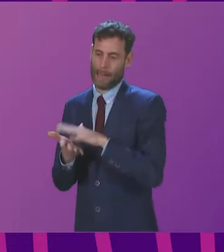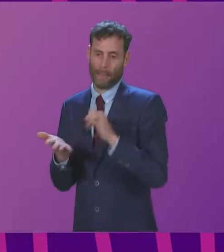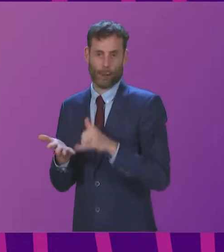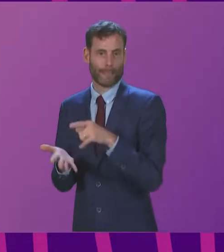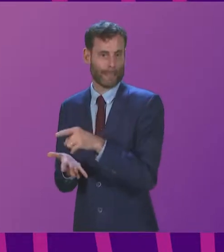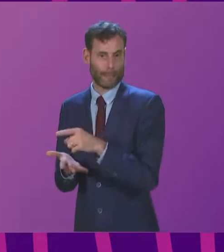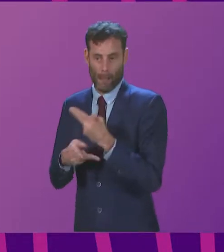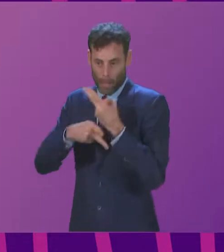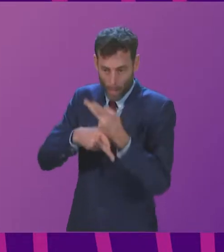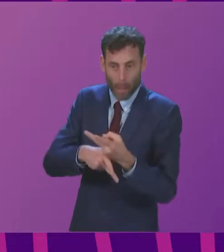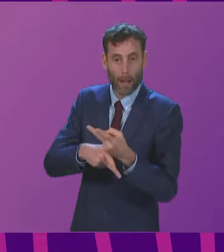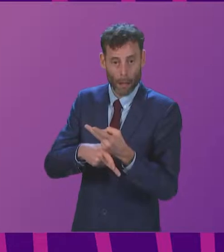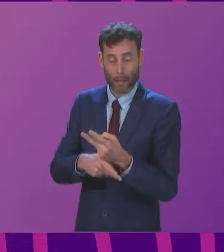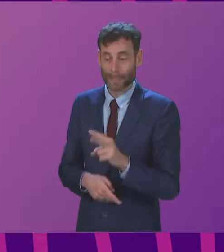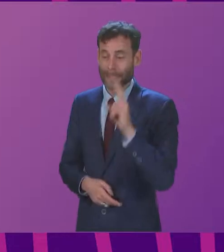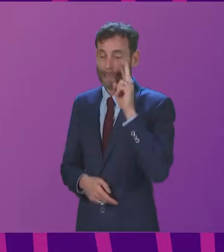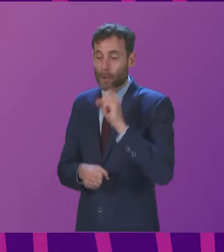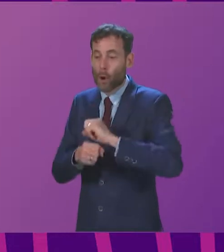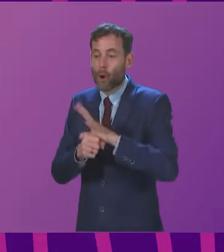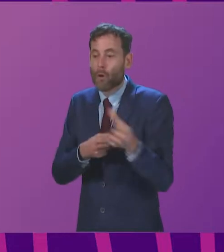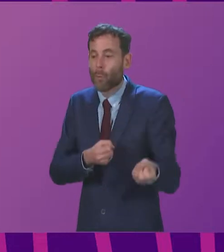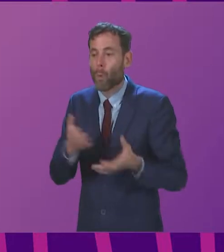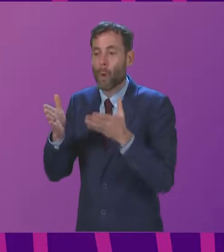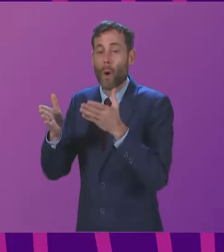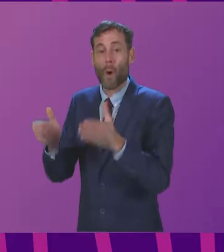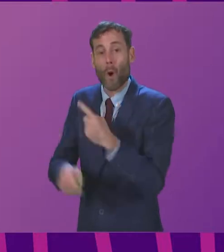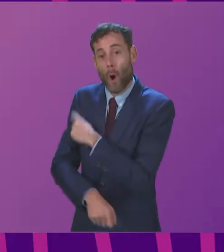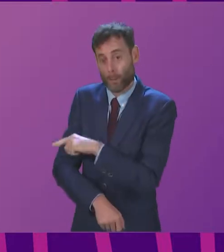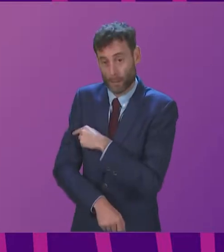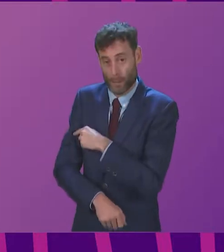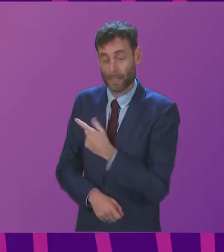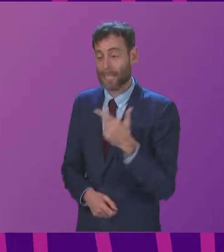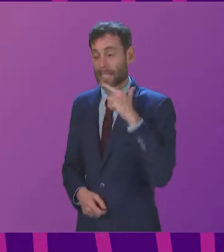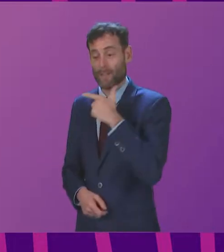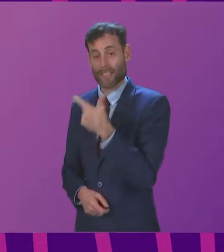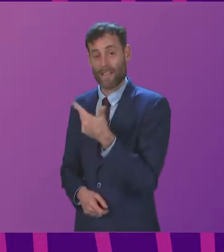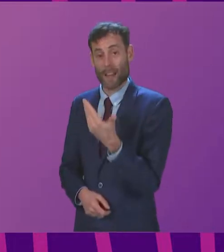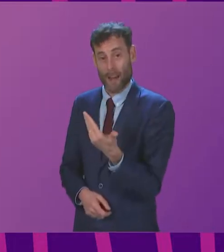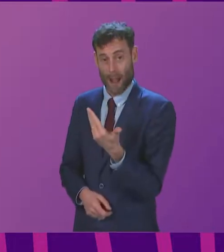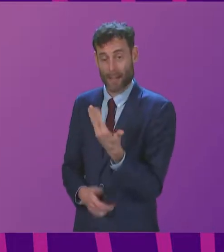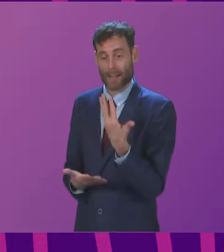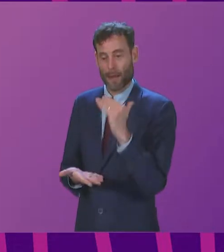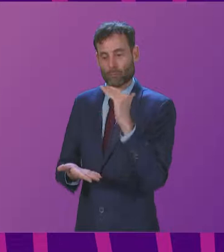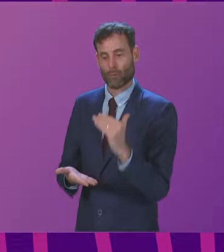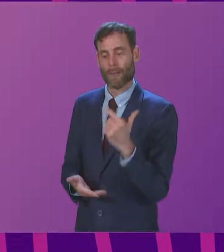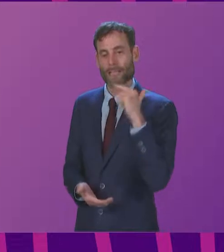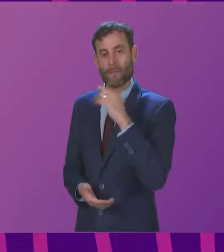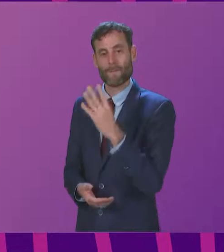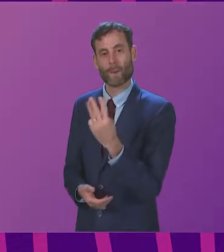with Covid has fallen only slightly, from 779 to 743, and the number of people in intensive care